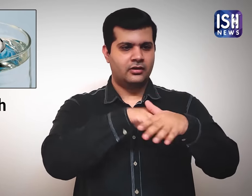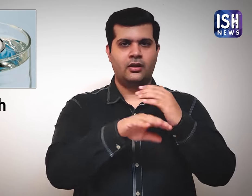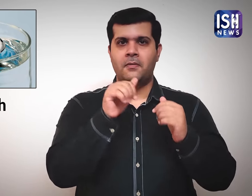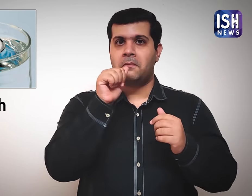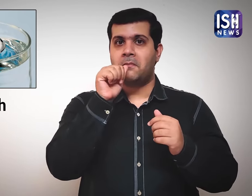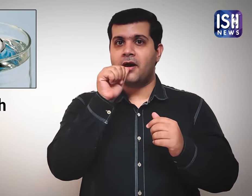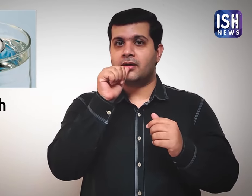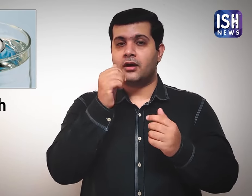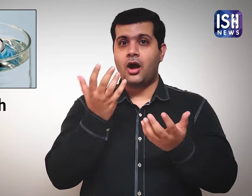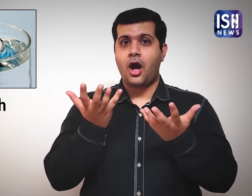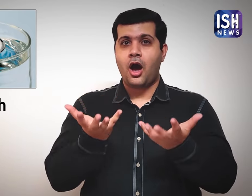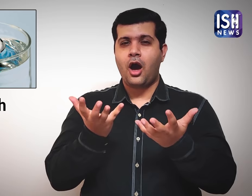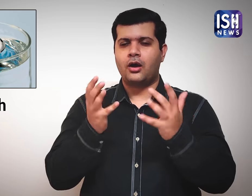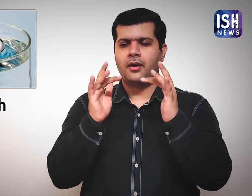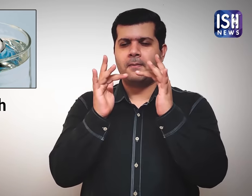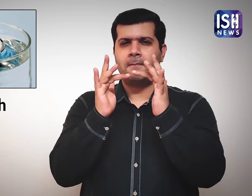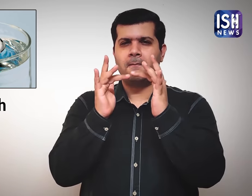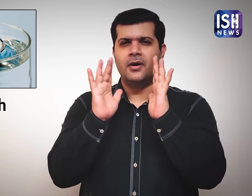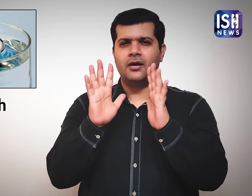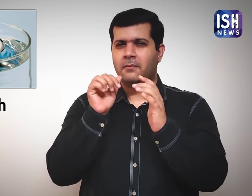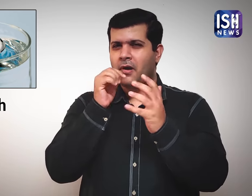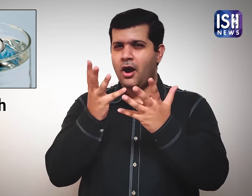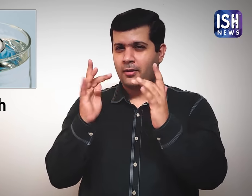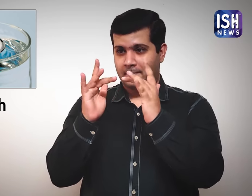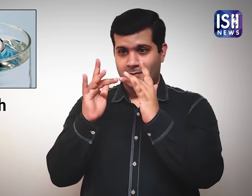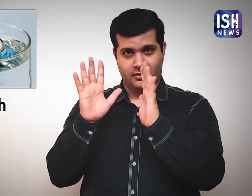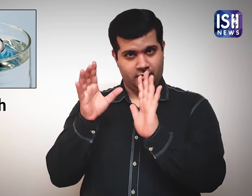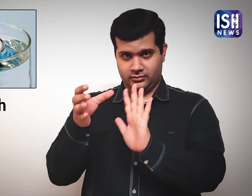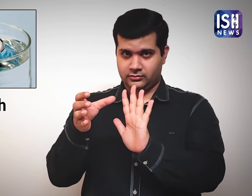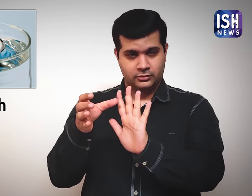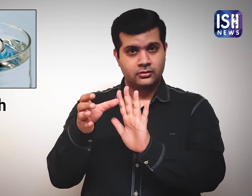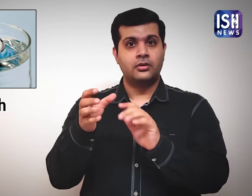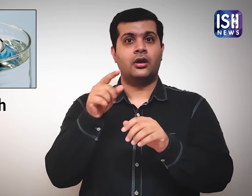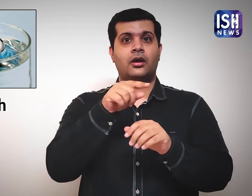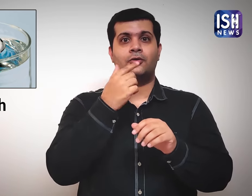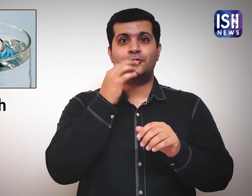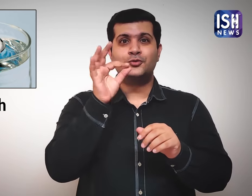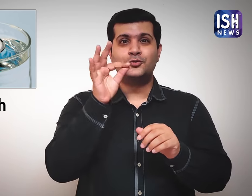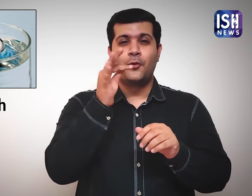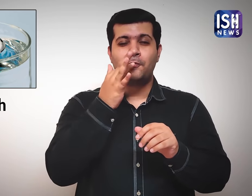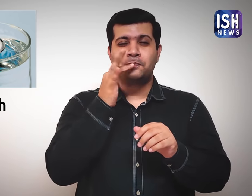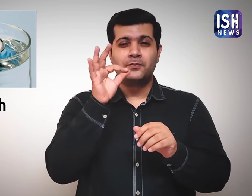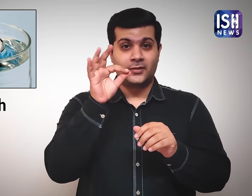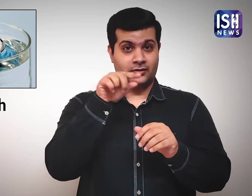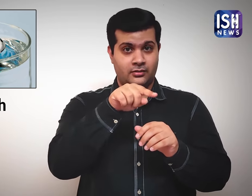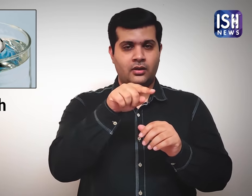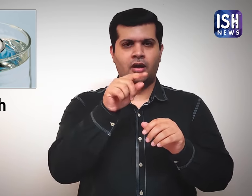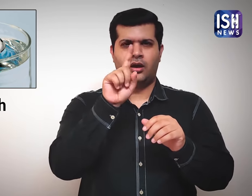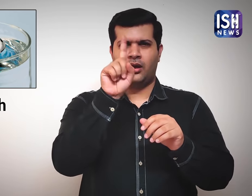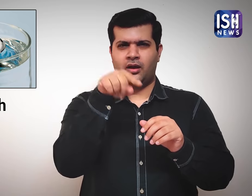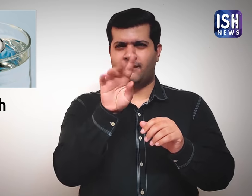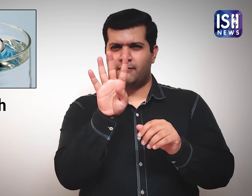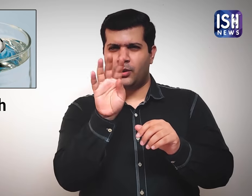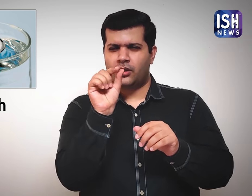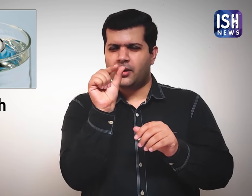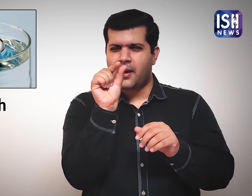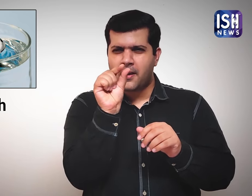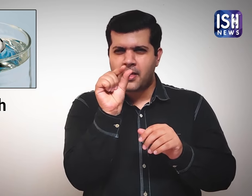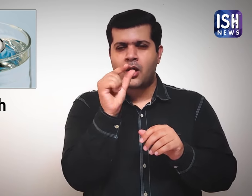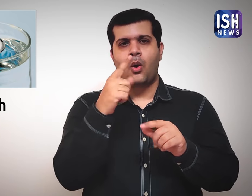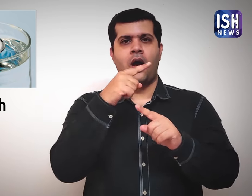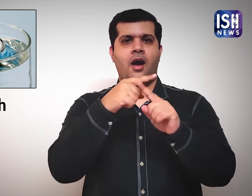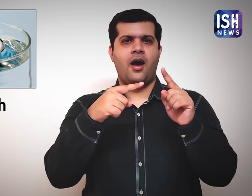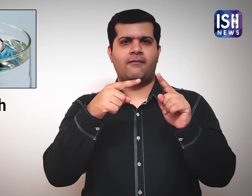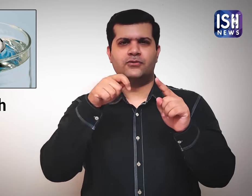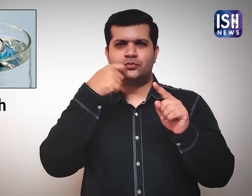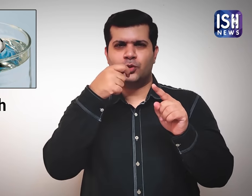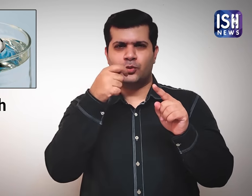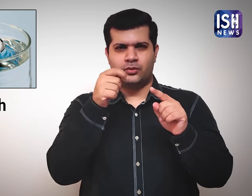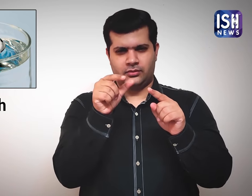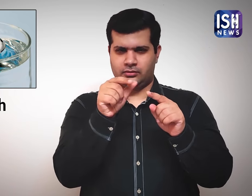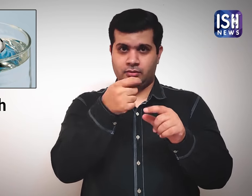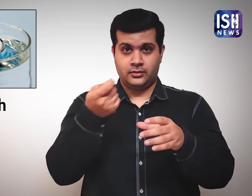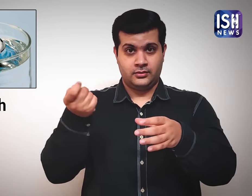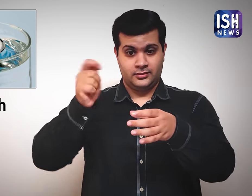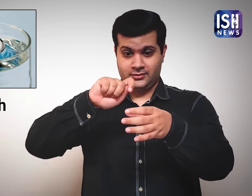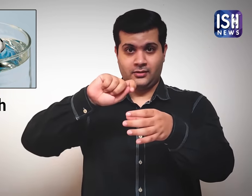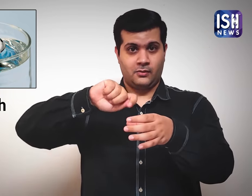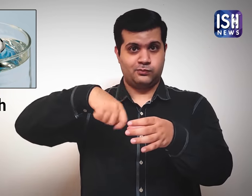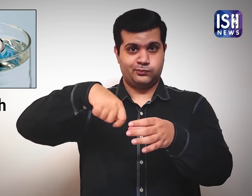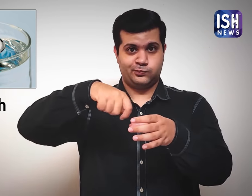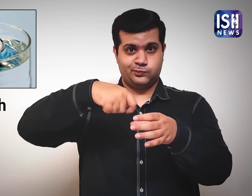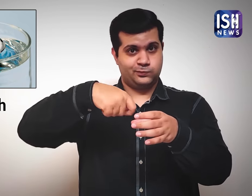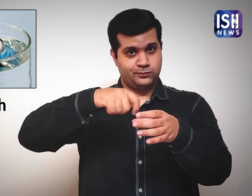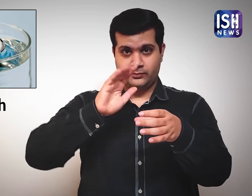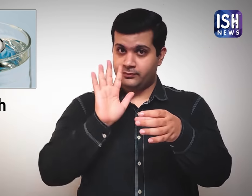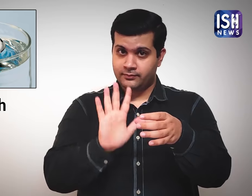Take warm water and mix 1/4 to 1/2 spoon of salt to it.